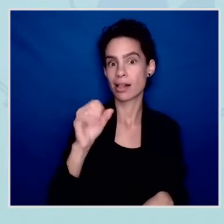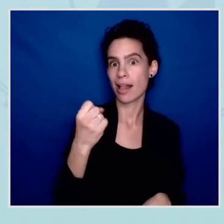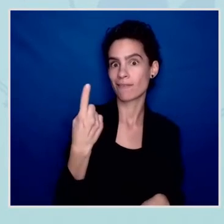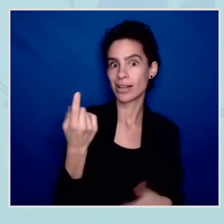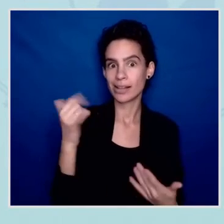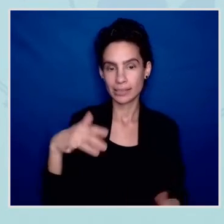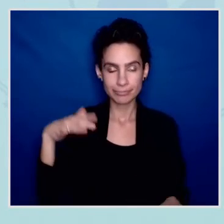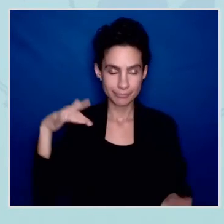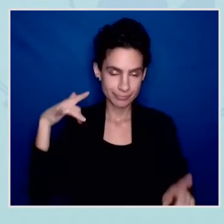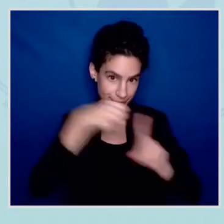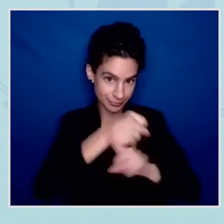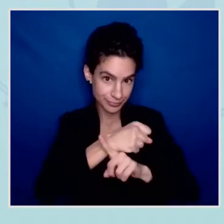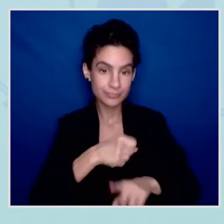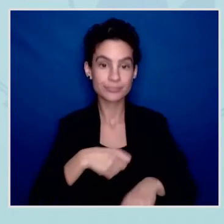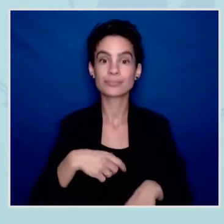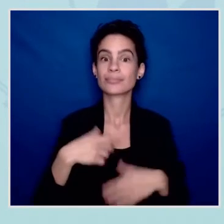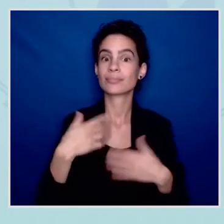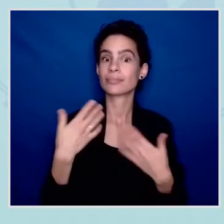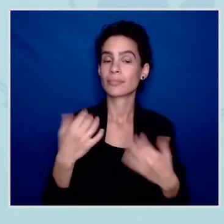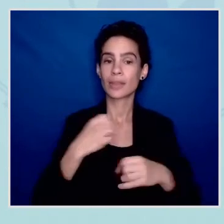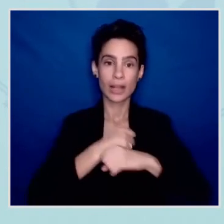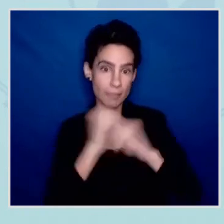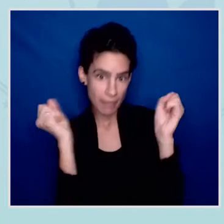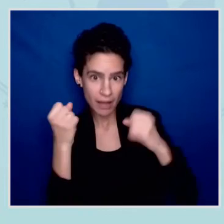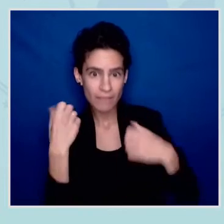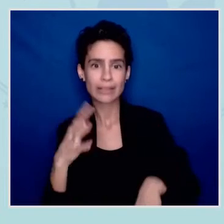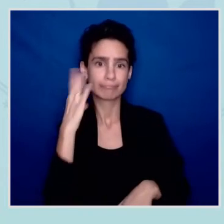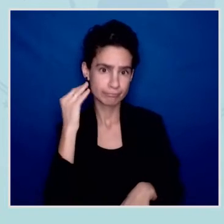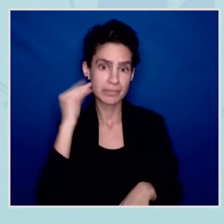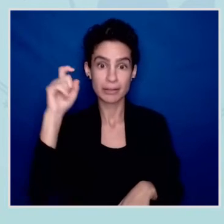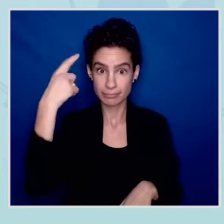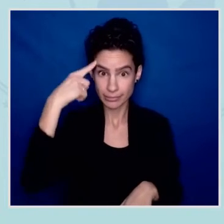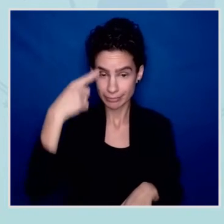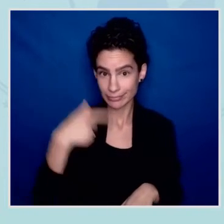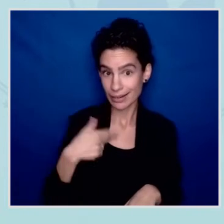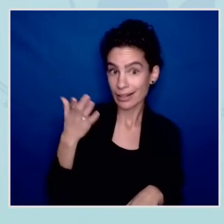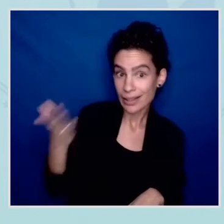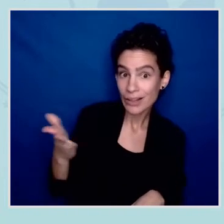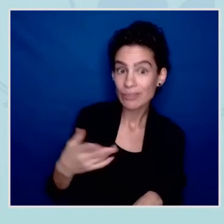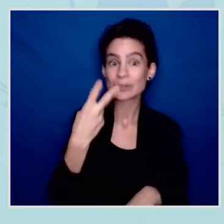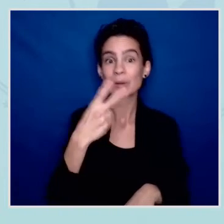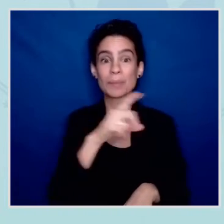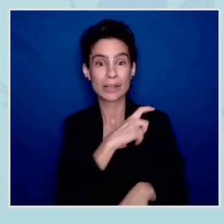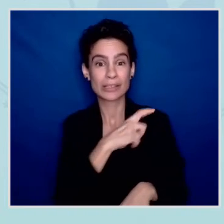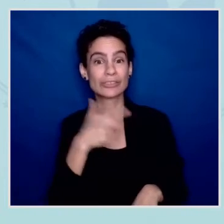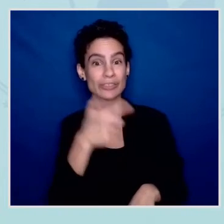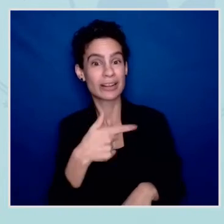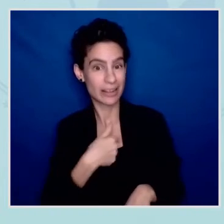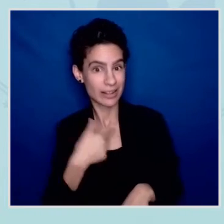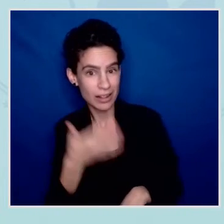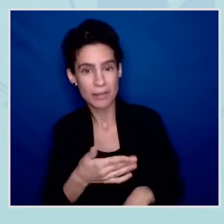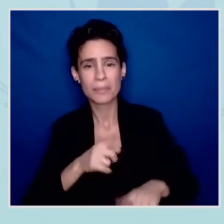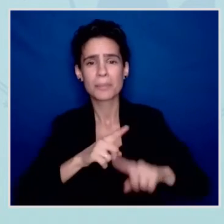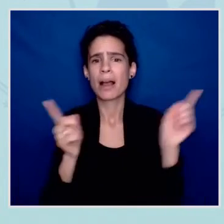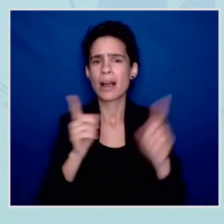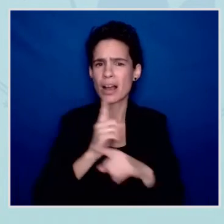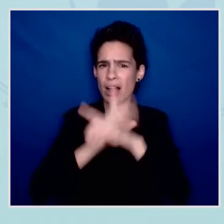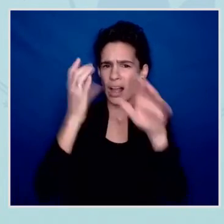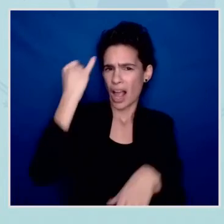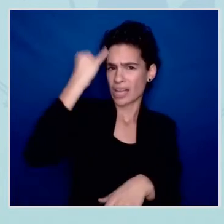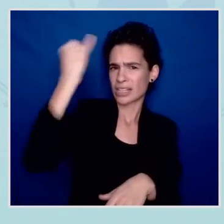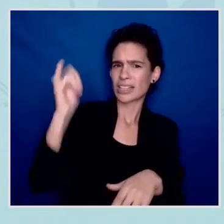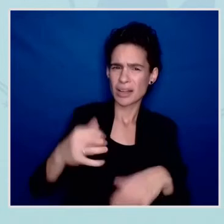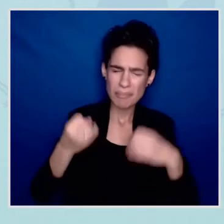GROUPS